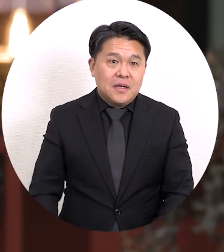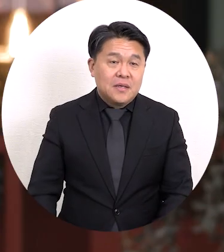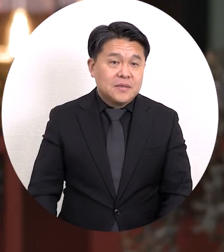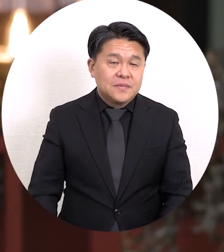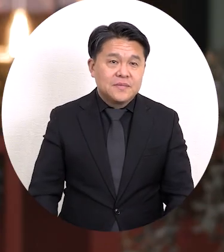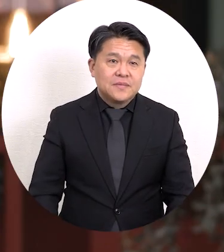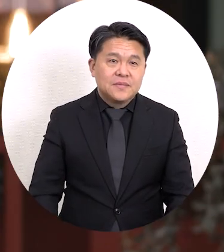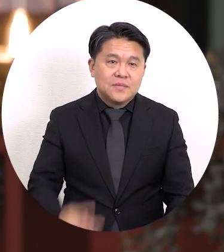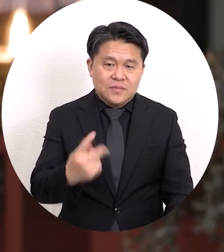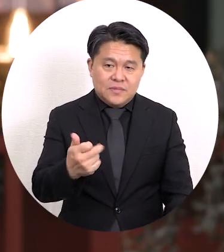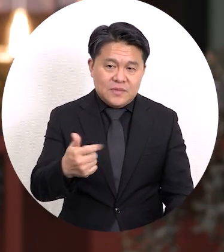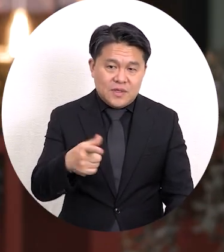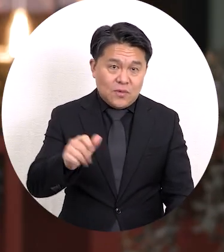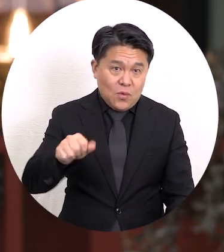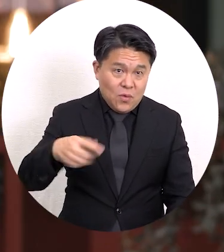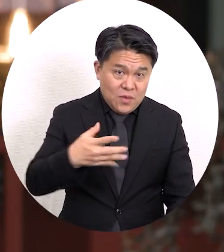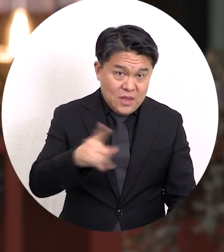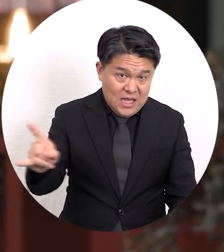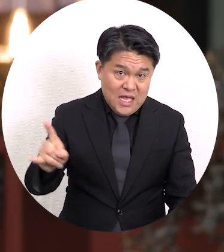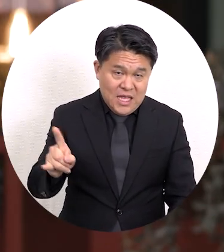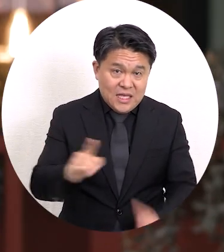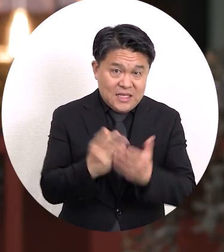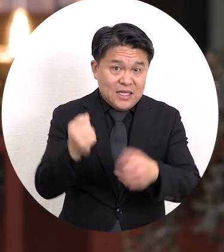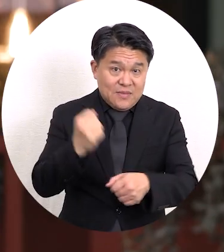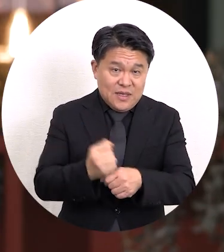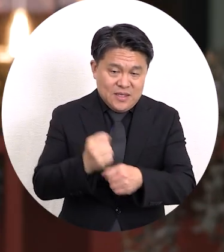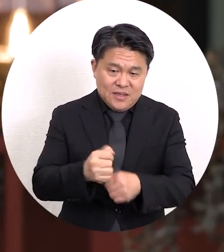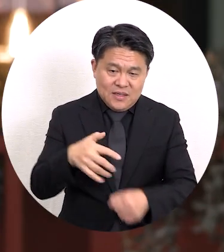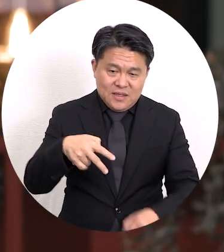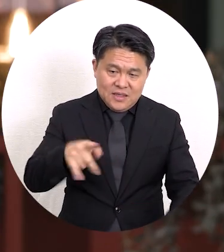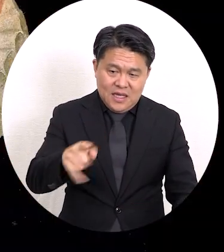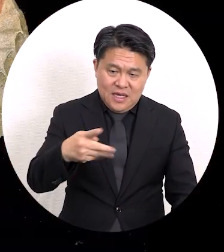For example, Cervantes, in Don Quixote, said